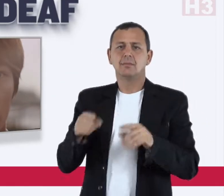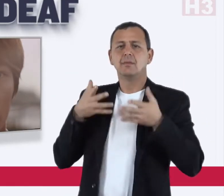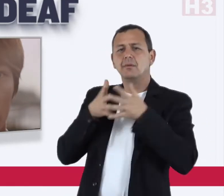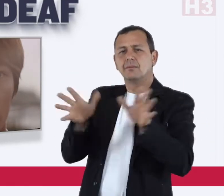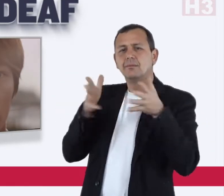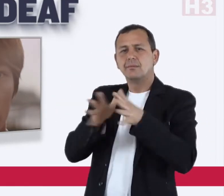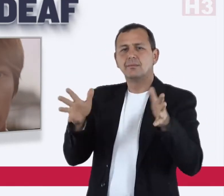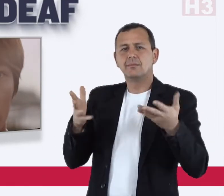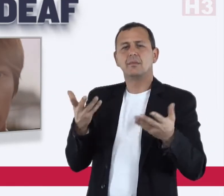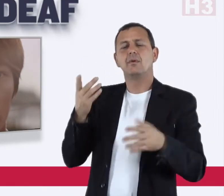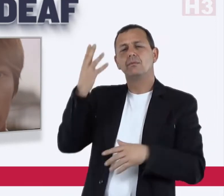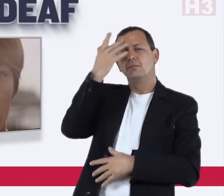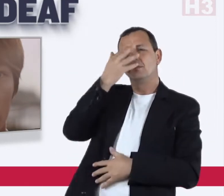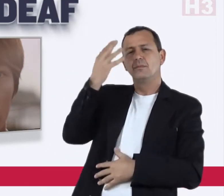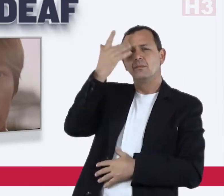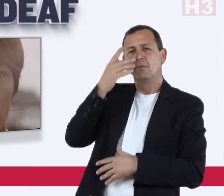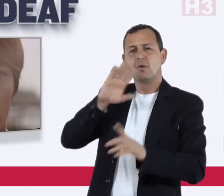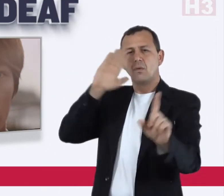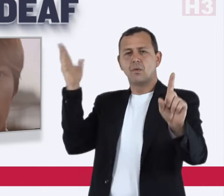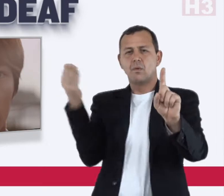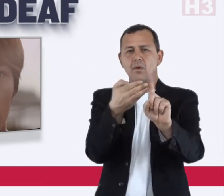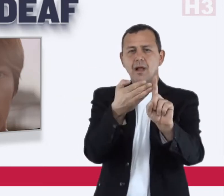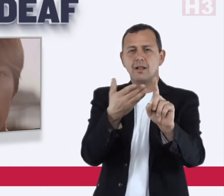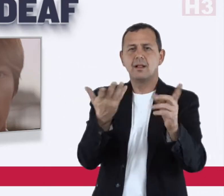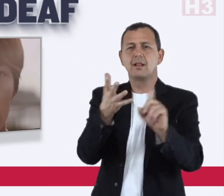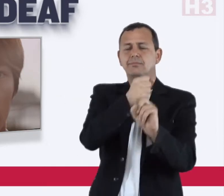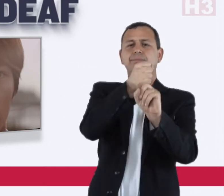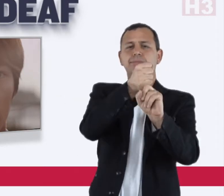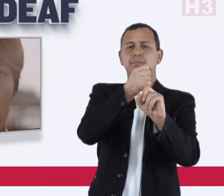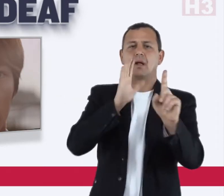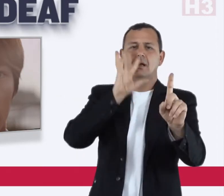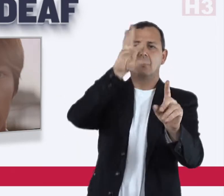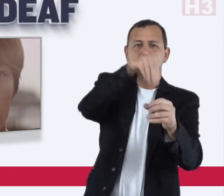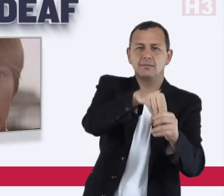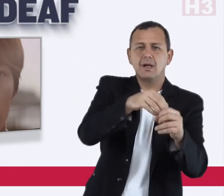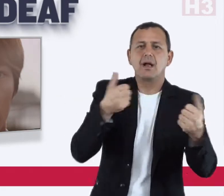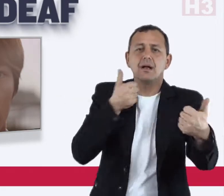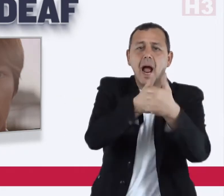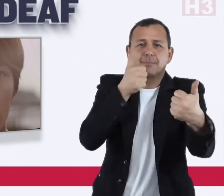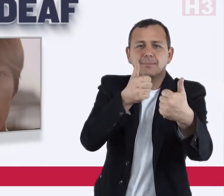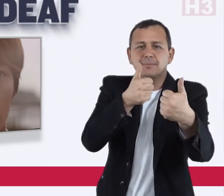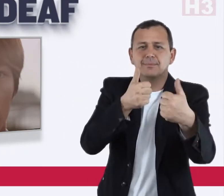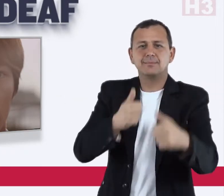“I have achieved my dream of competing in a major,” said Lee.